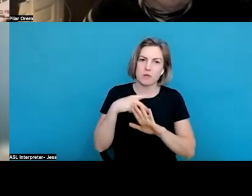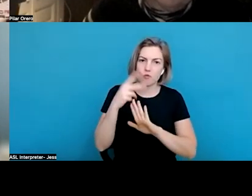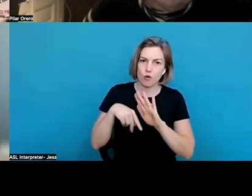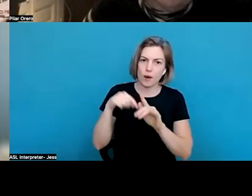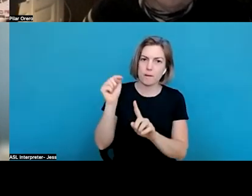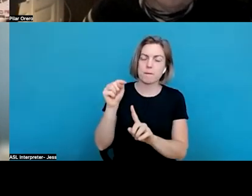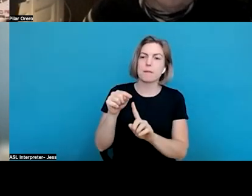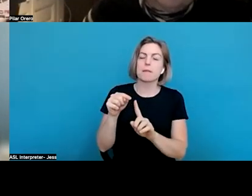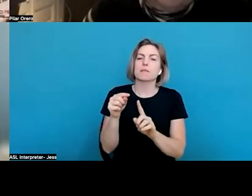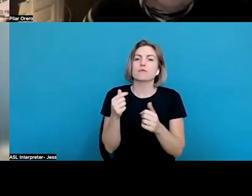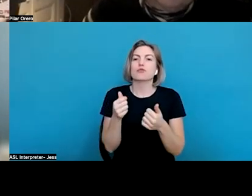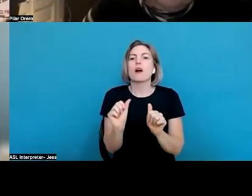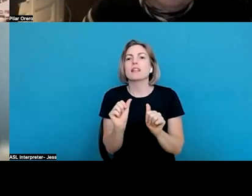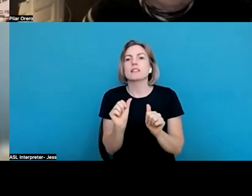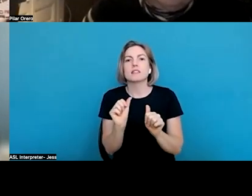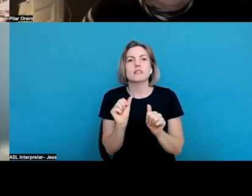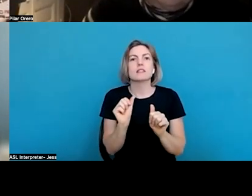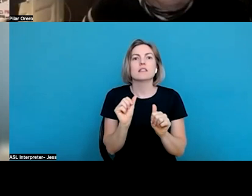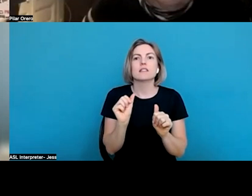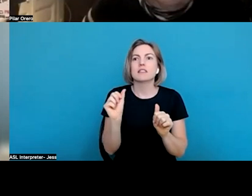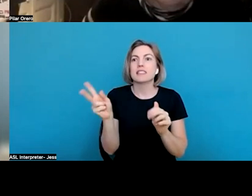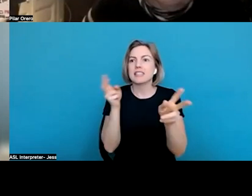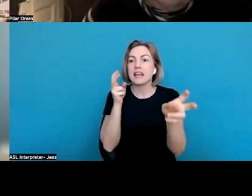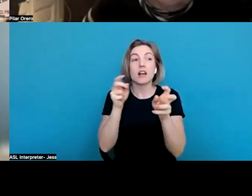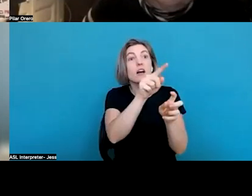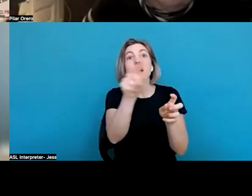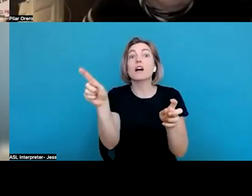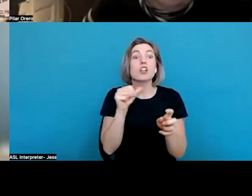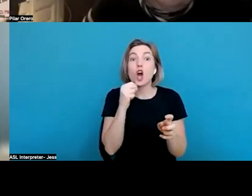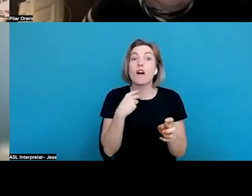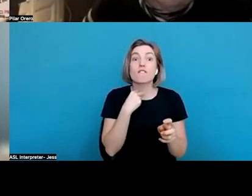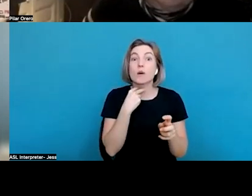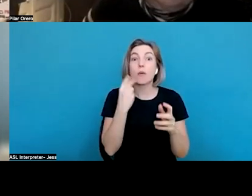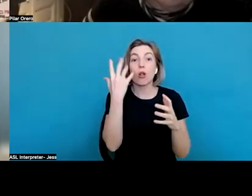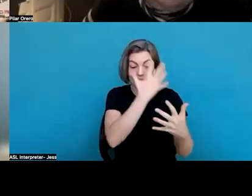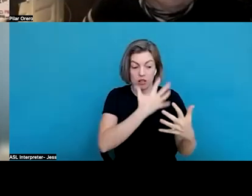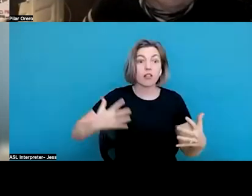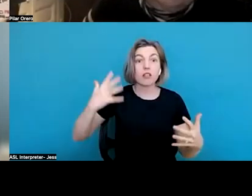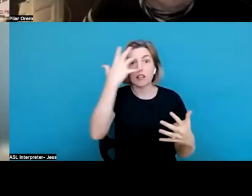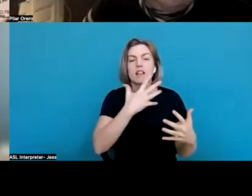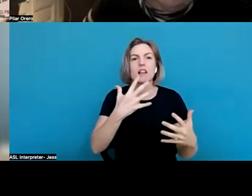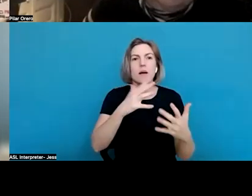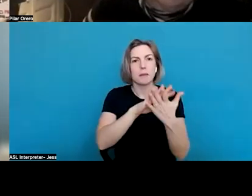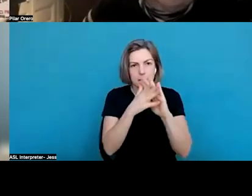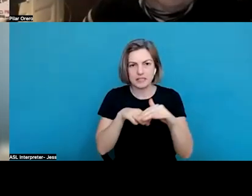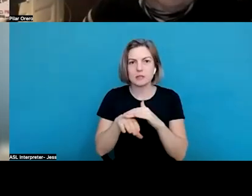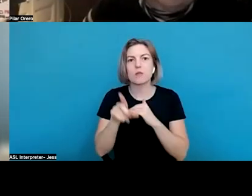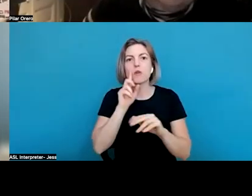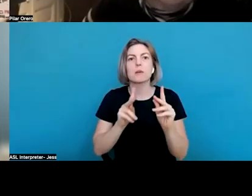to take all of the nonverbal things that people do in social VR and make those accessible to the people who are blind. So you know